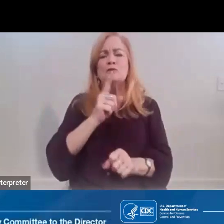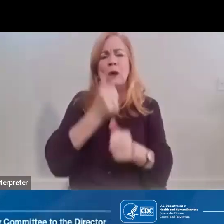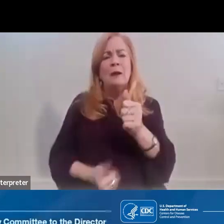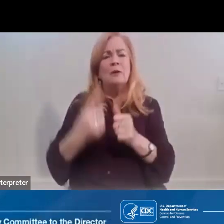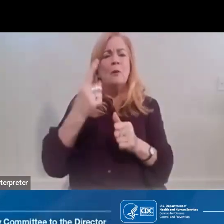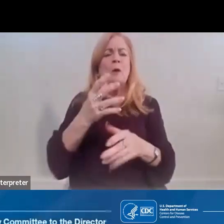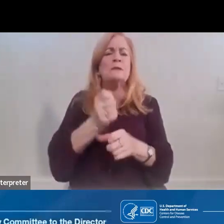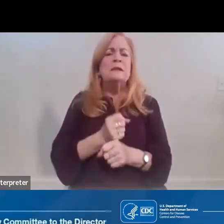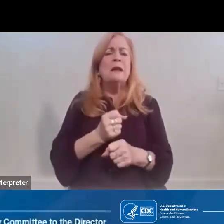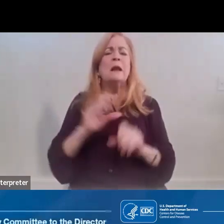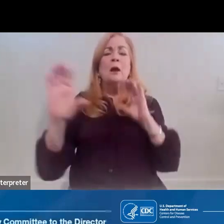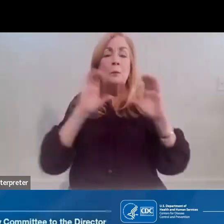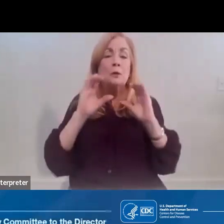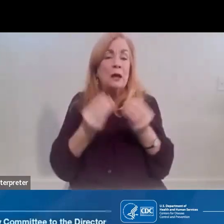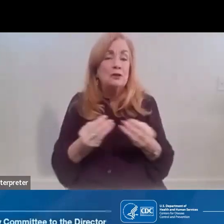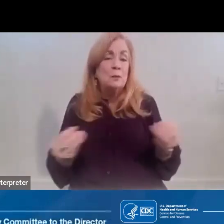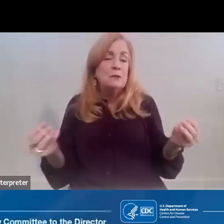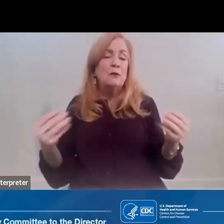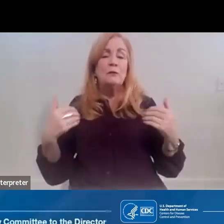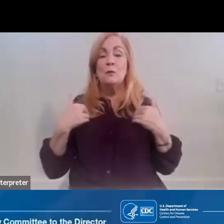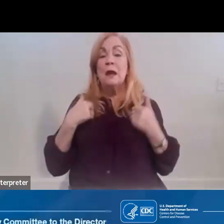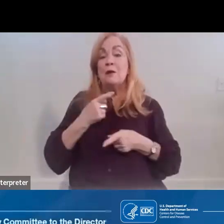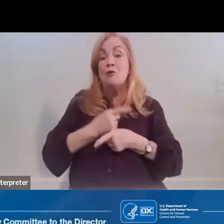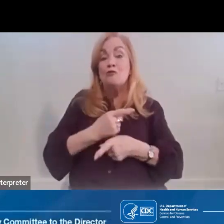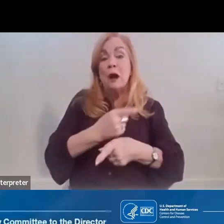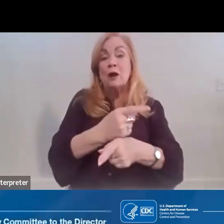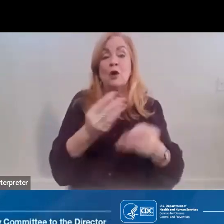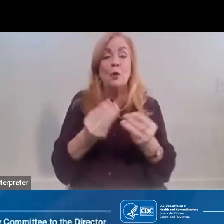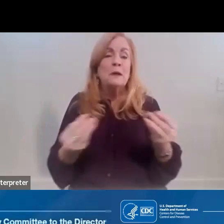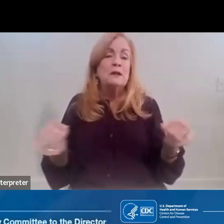We had regular meetings that went through a SitRep, and then here's the issue.